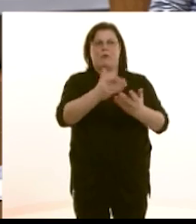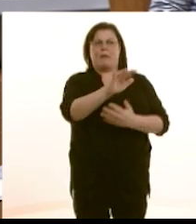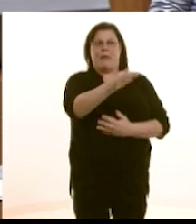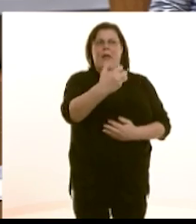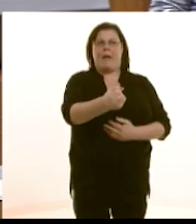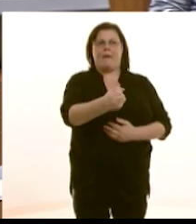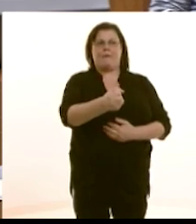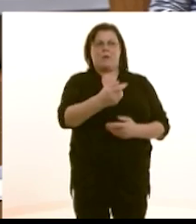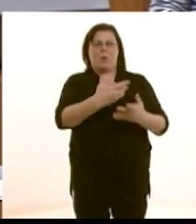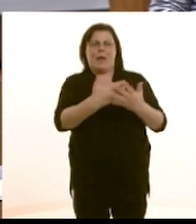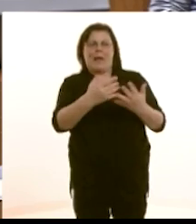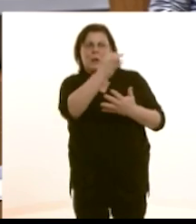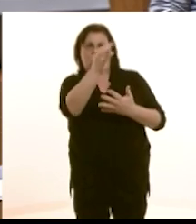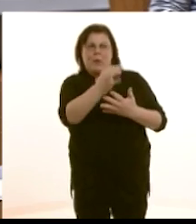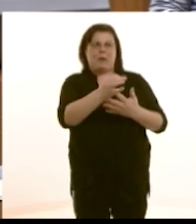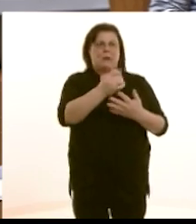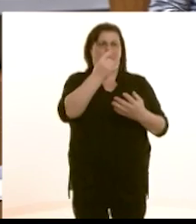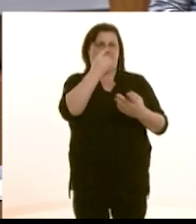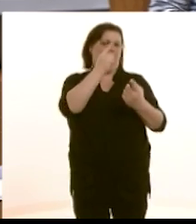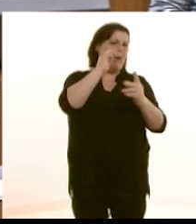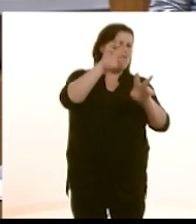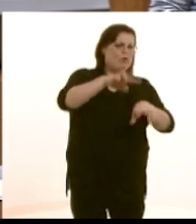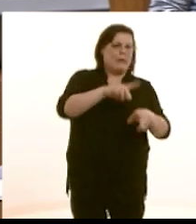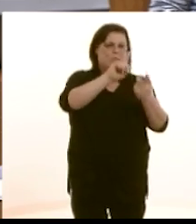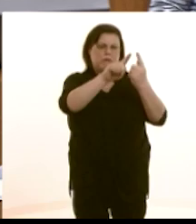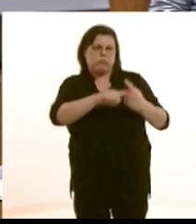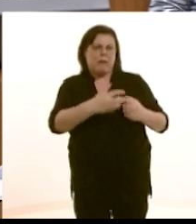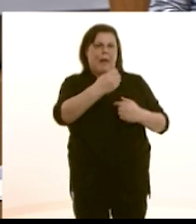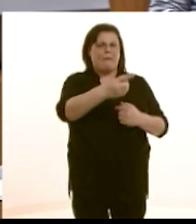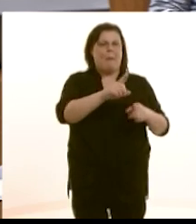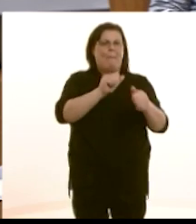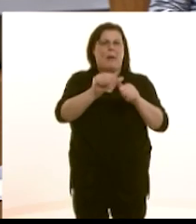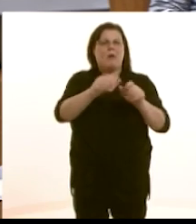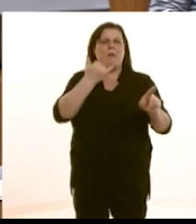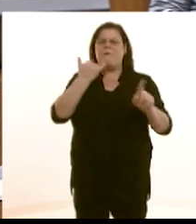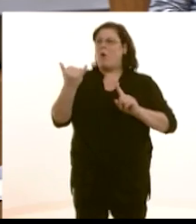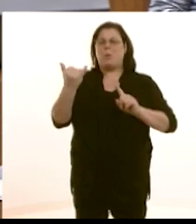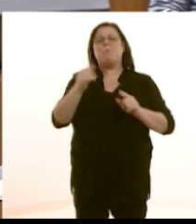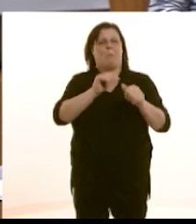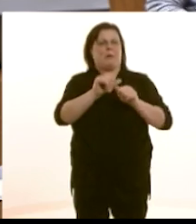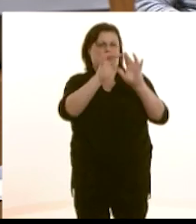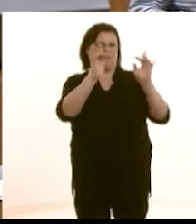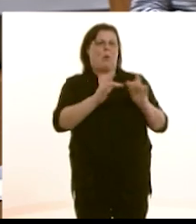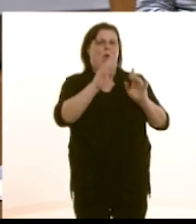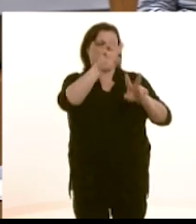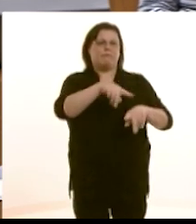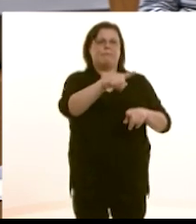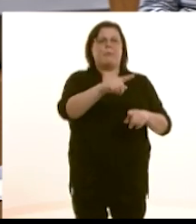queries, and that will provide them with the information more quickly, I would argue, than by telephoning. I would also say, of course, that the farm liaison service is there in